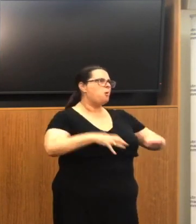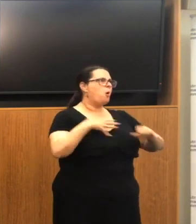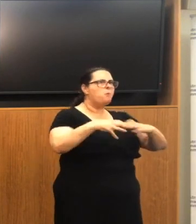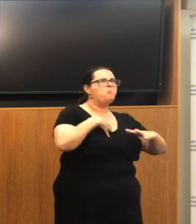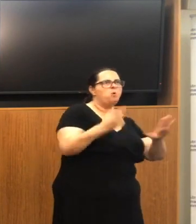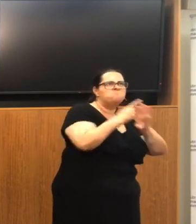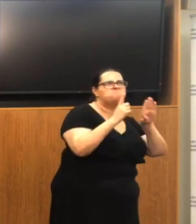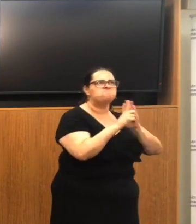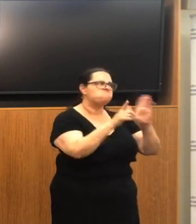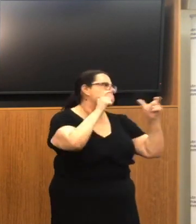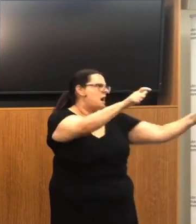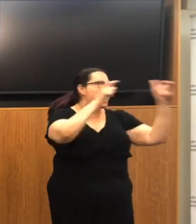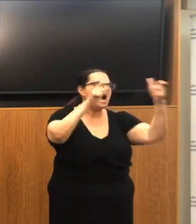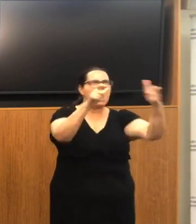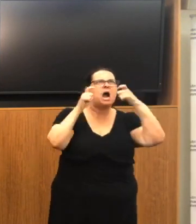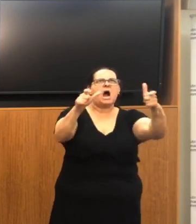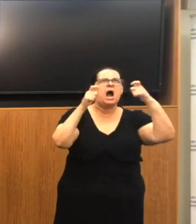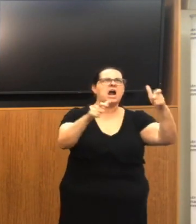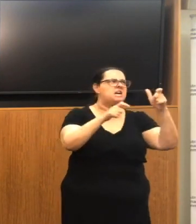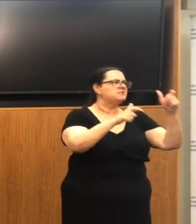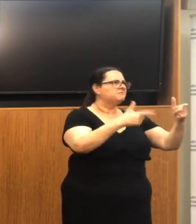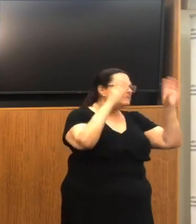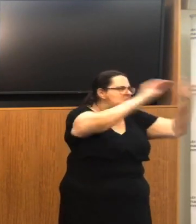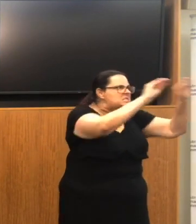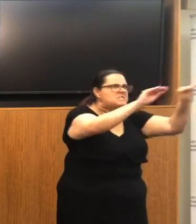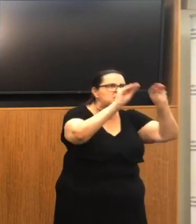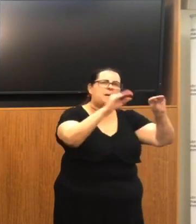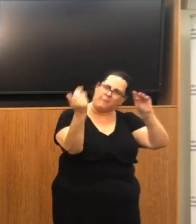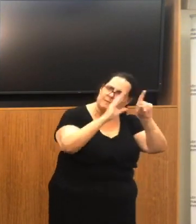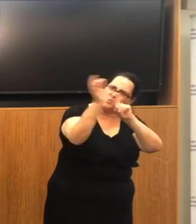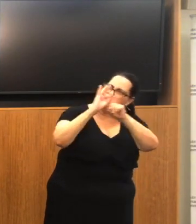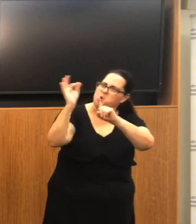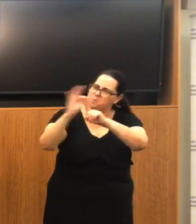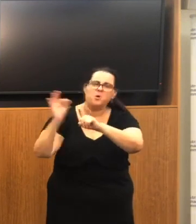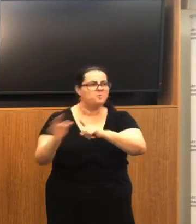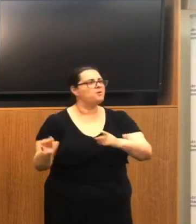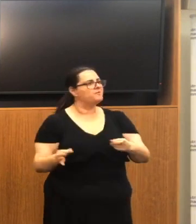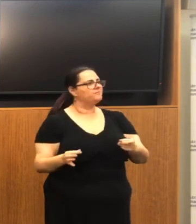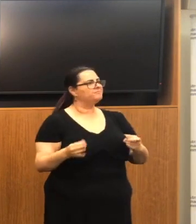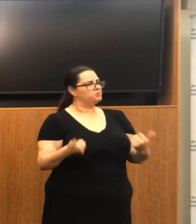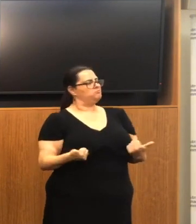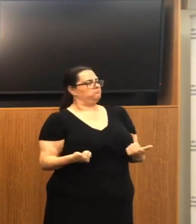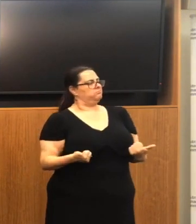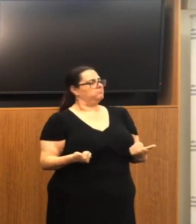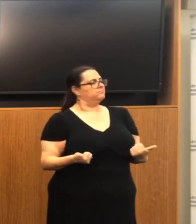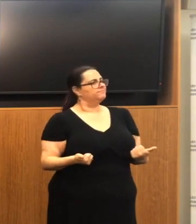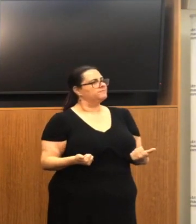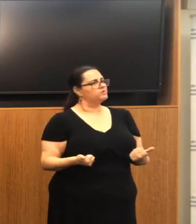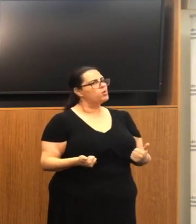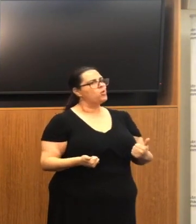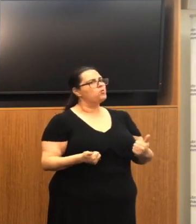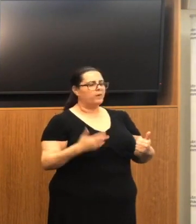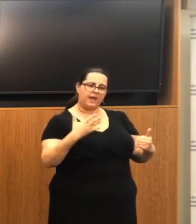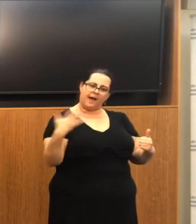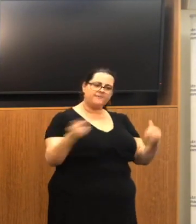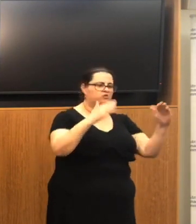Tell them okay guys, you need to work on that, okay? We just should stop them. We should no longer be ignored.